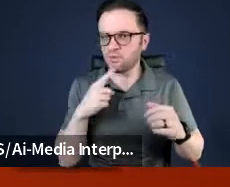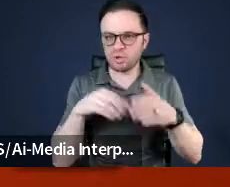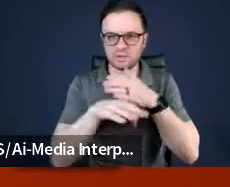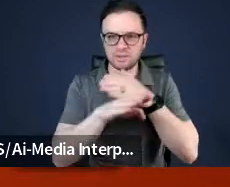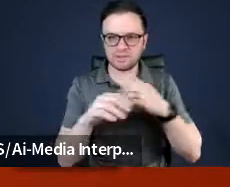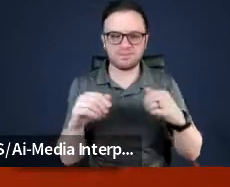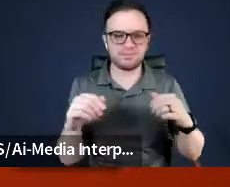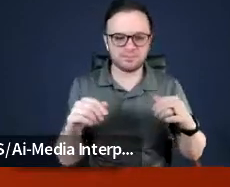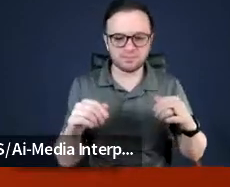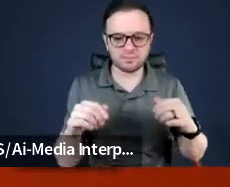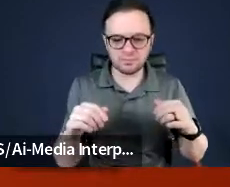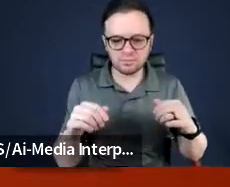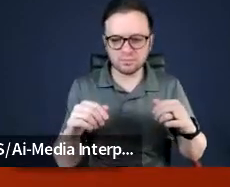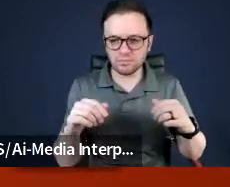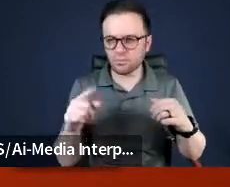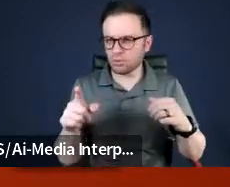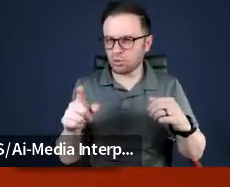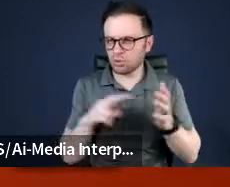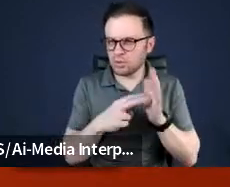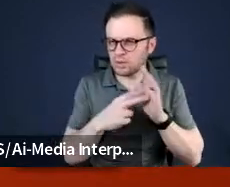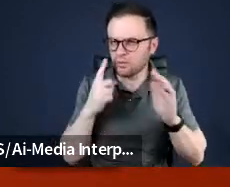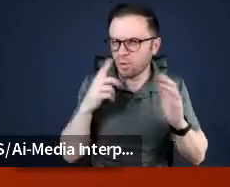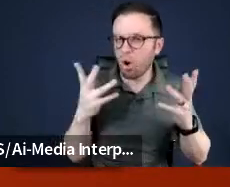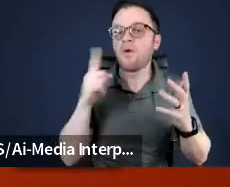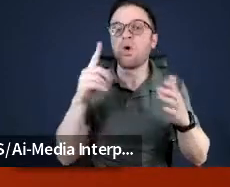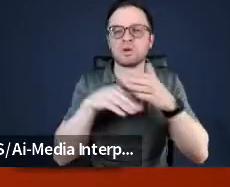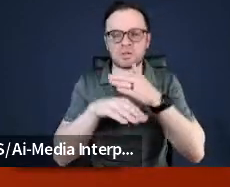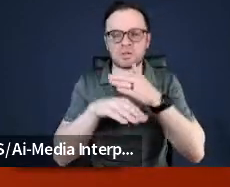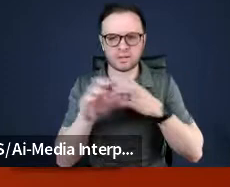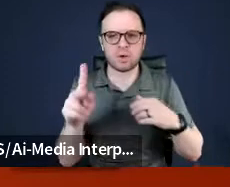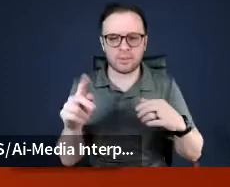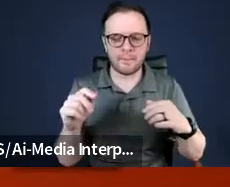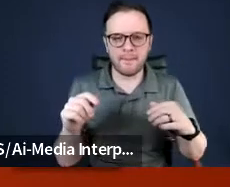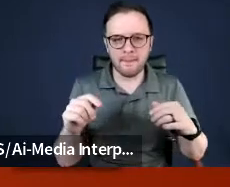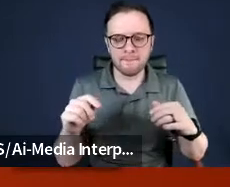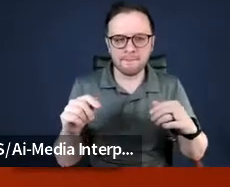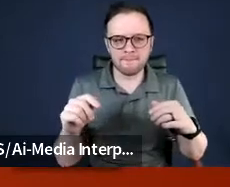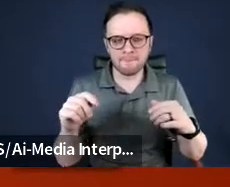recommend the use of any particular plug-ins or tools for websites?